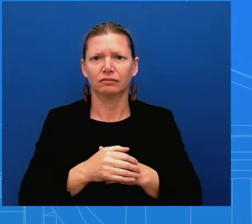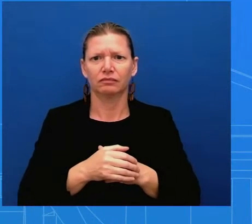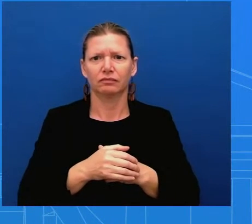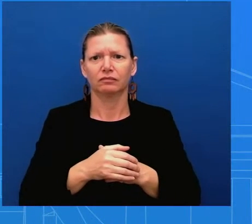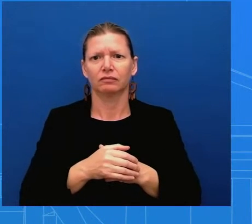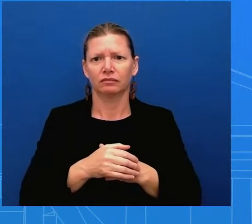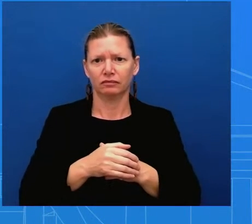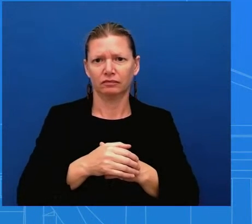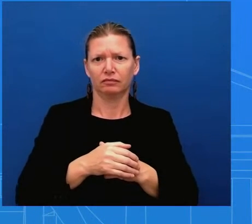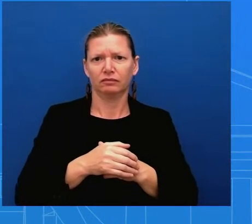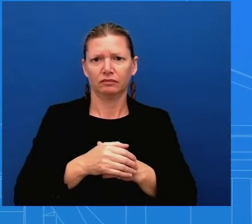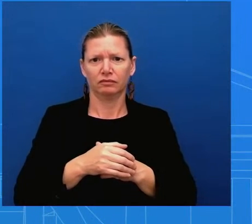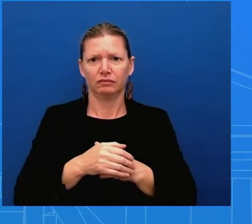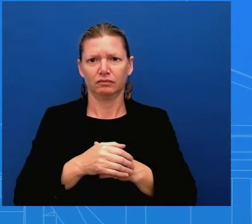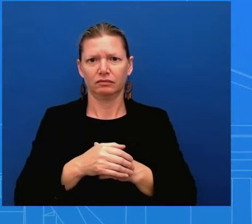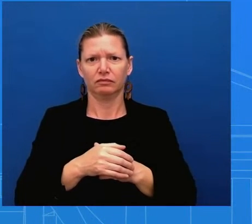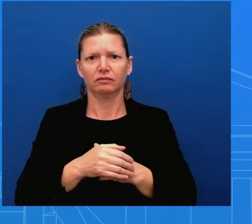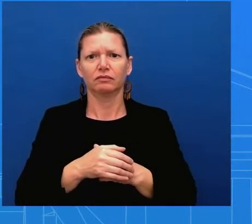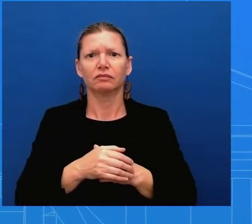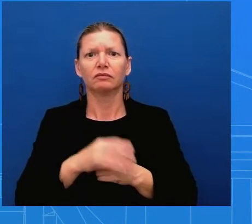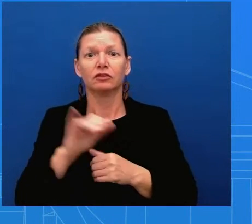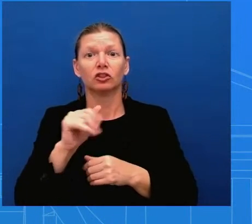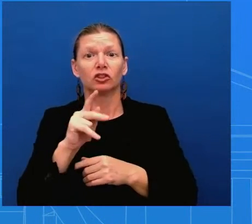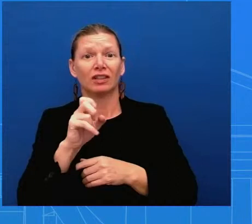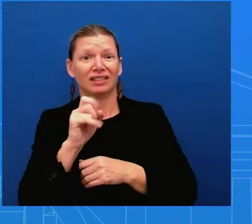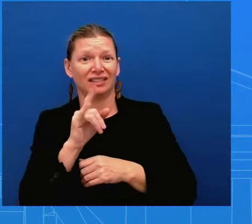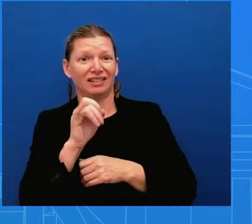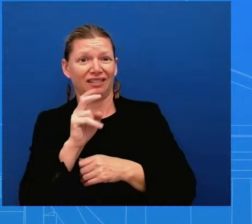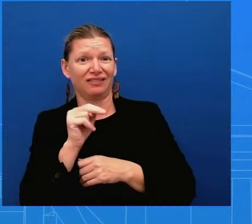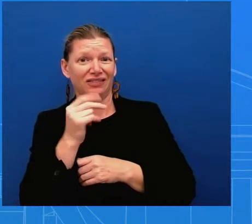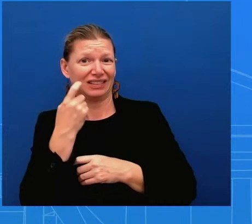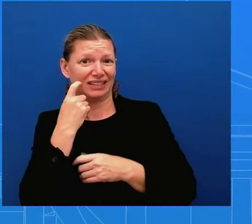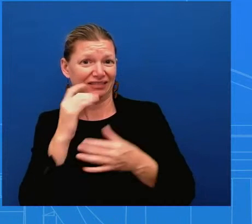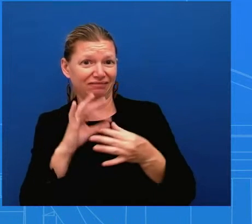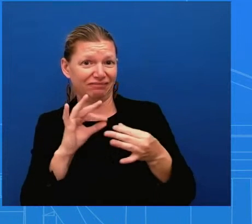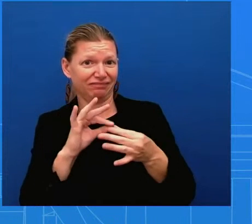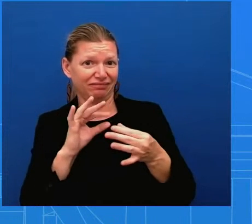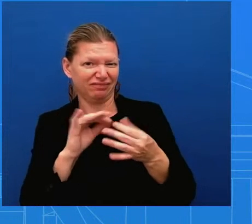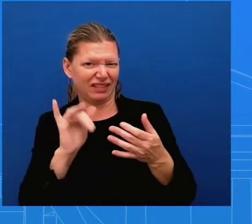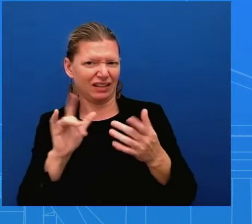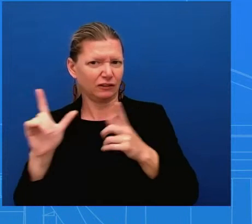Ms. Jean-Pierre: I'm just going to be really mindful, not get ahead of what we're -- what we're about to announce soon.